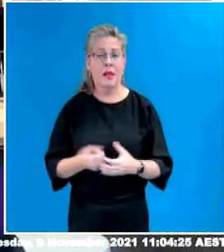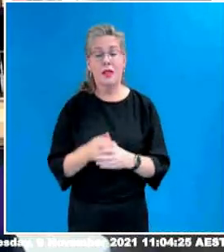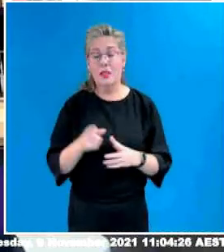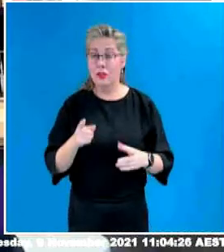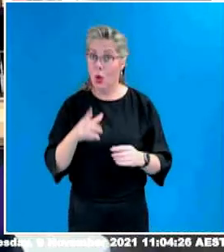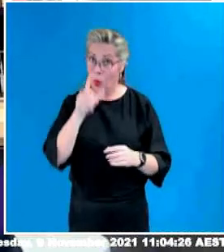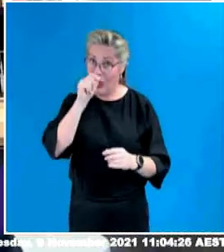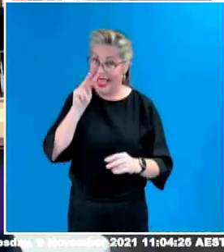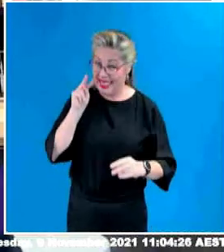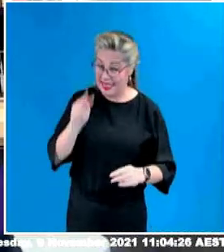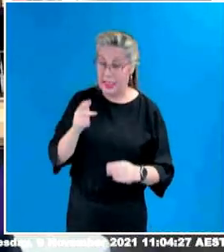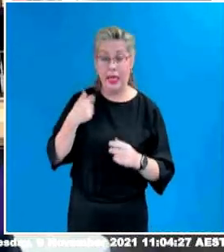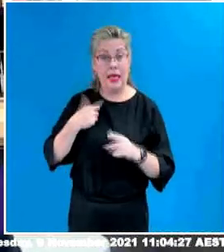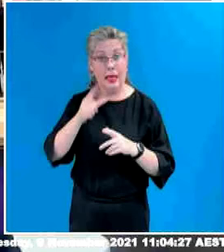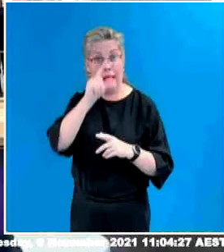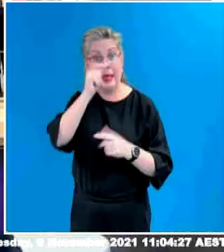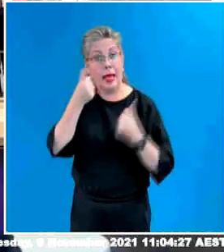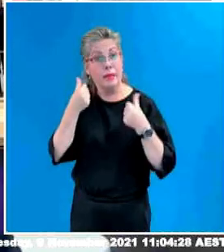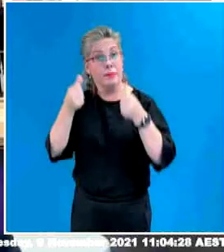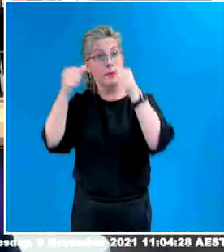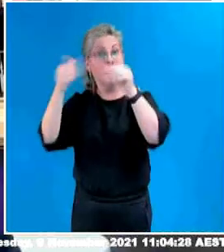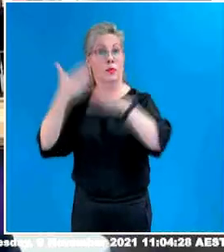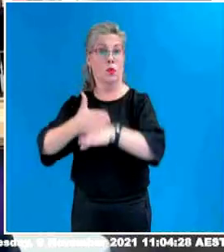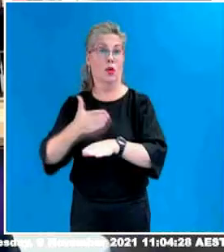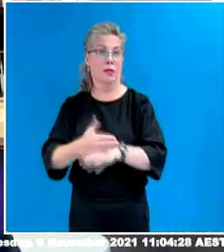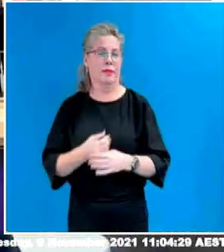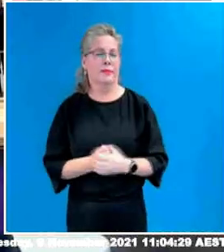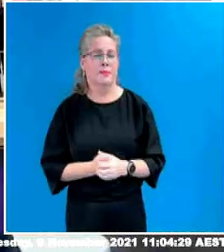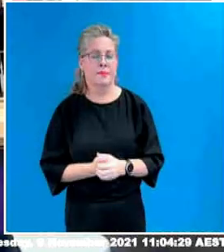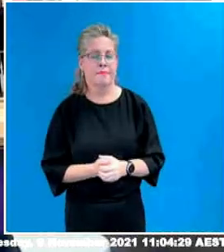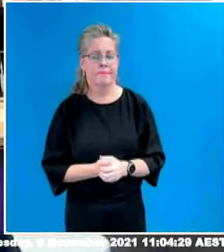When we are talking about business, just so we are clear about who